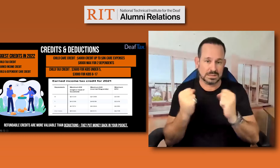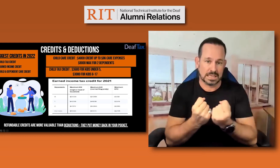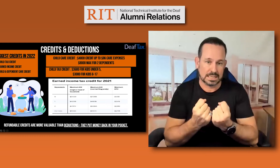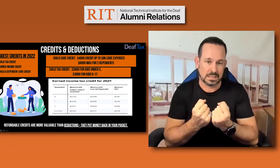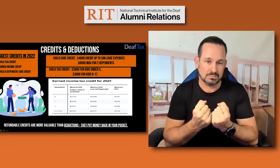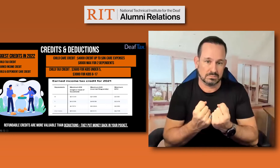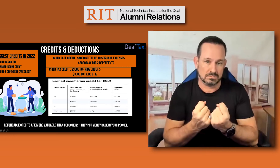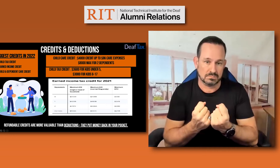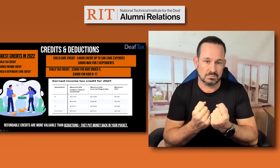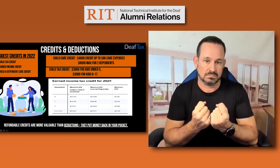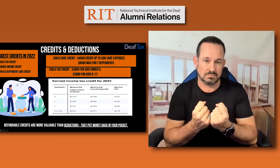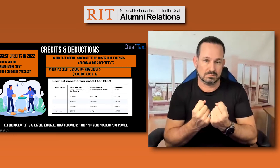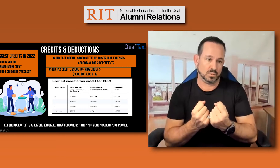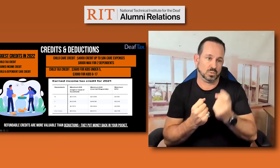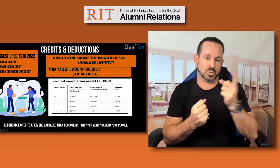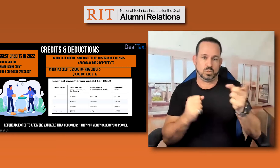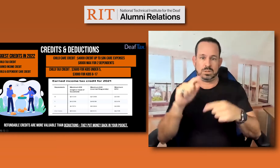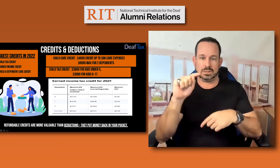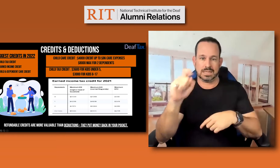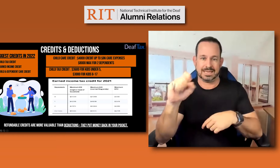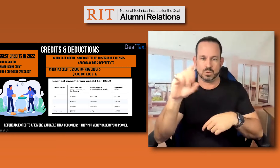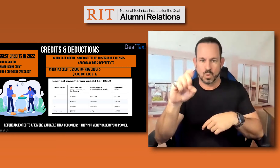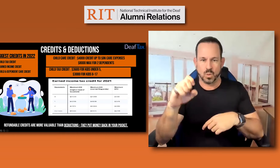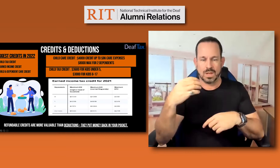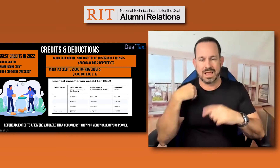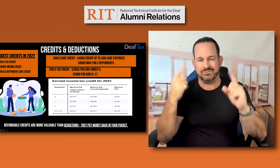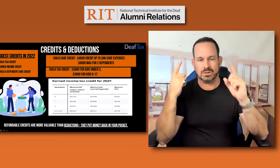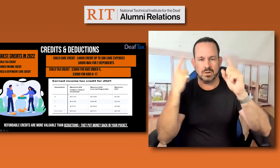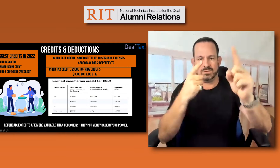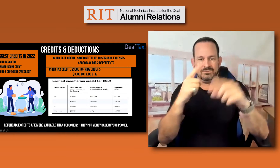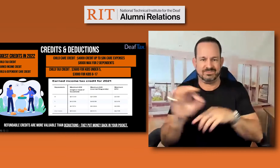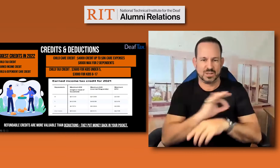Having access to food and nutrition does increase a person's IQ